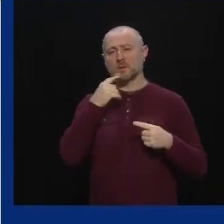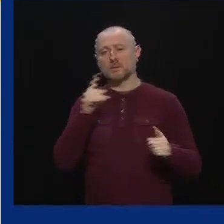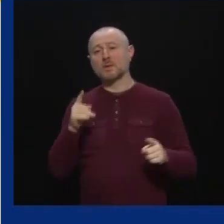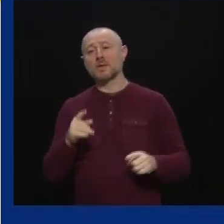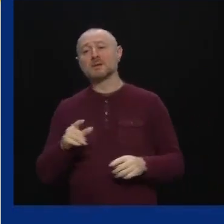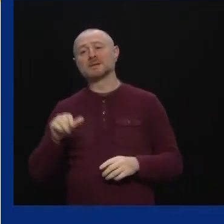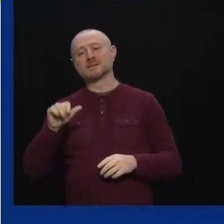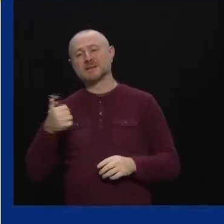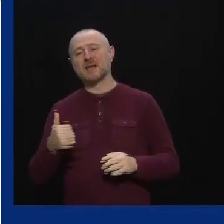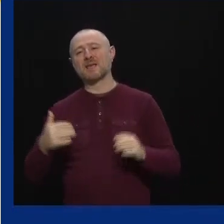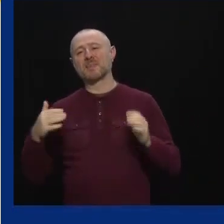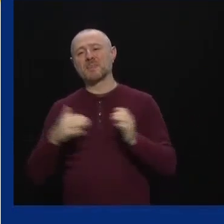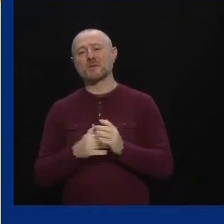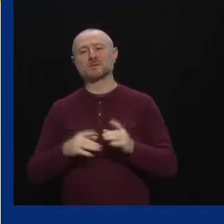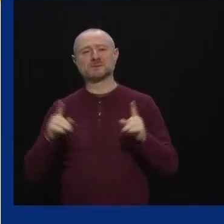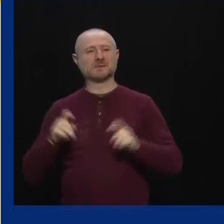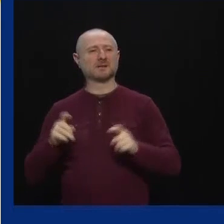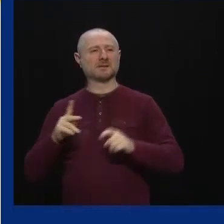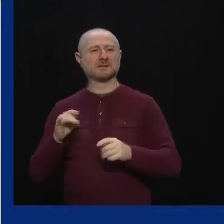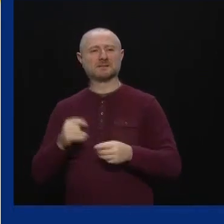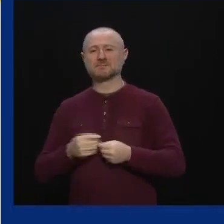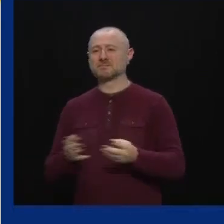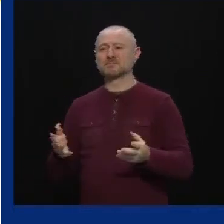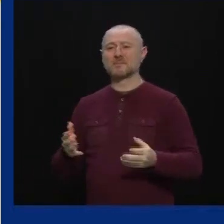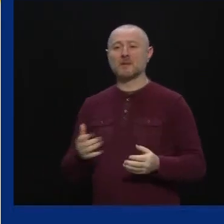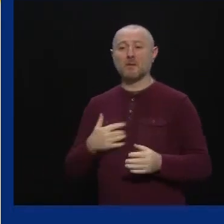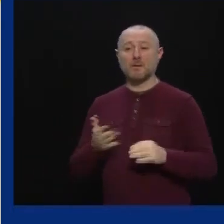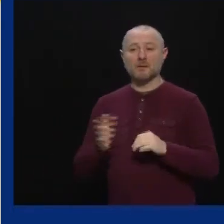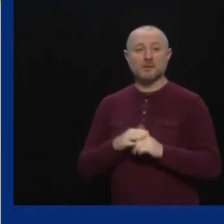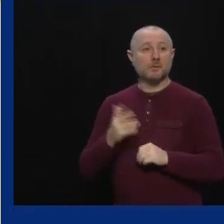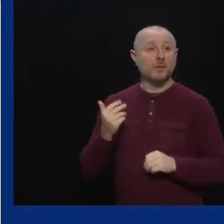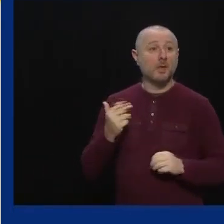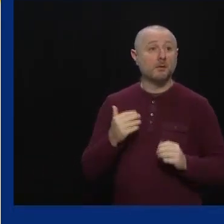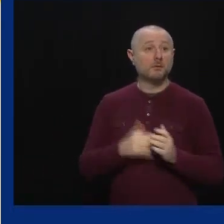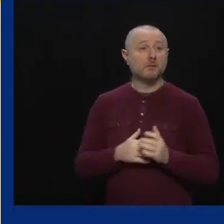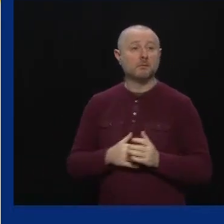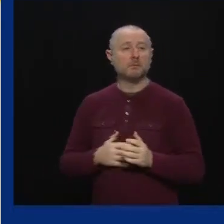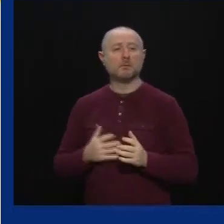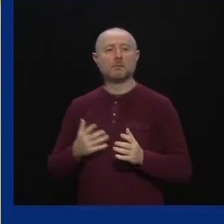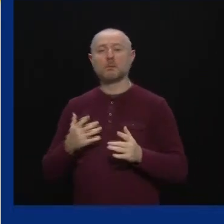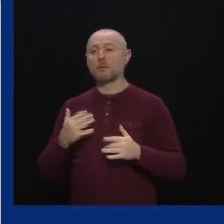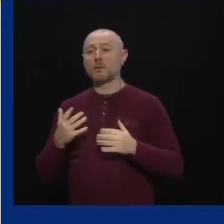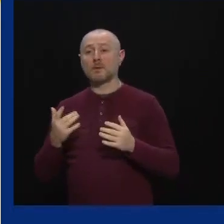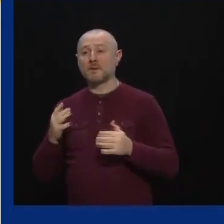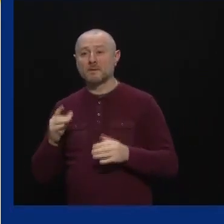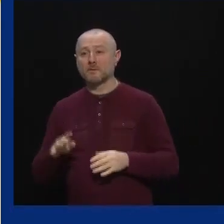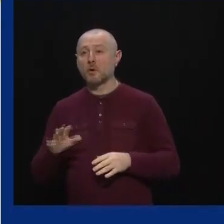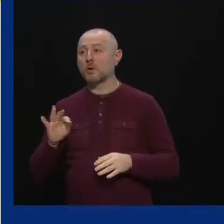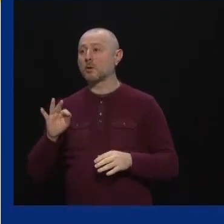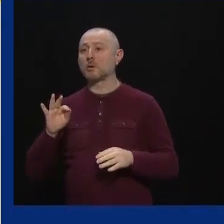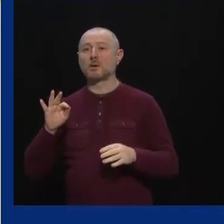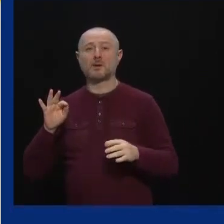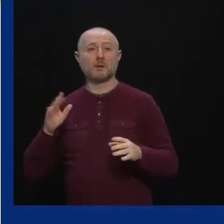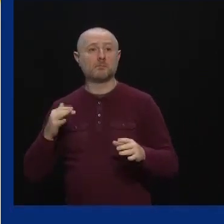TESTS SECURED. I WANT EVERY TEST THAT'S OUT THERE. WE'VE SECURED -- I WAS MAKING AN ANNOUNCEMENT.